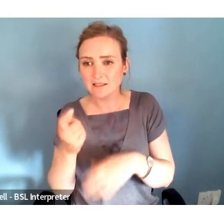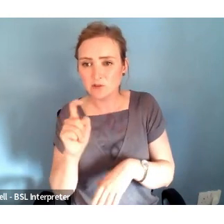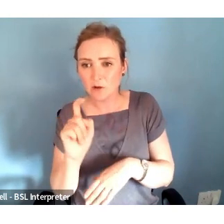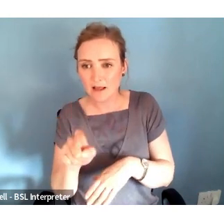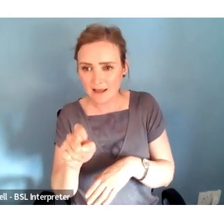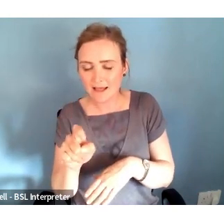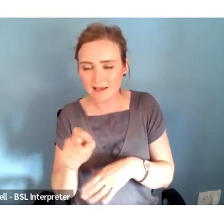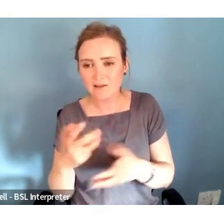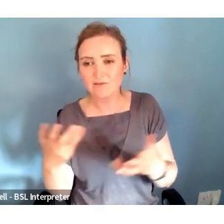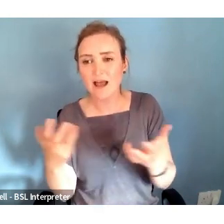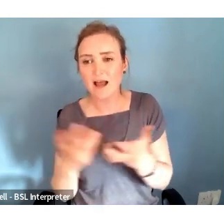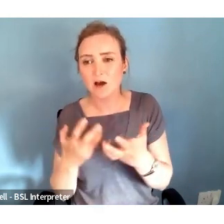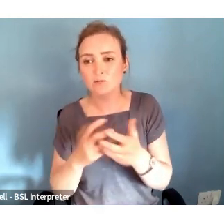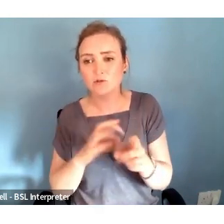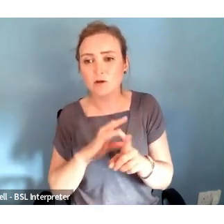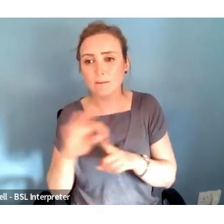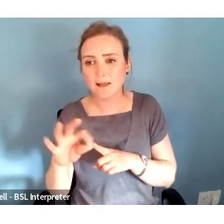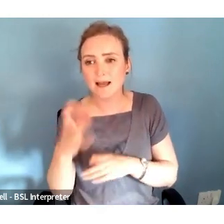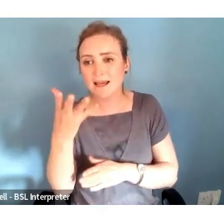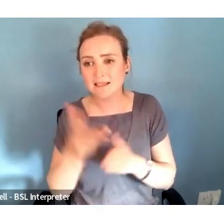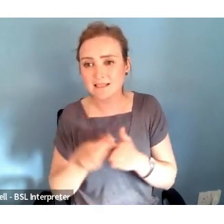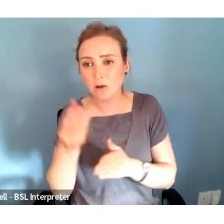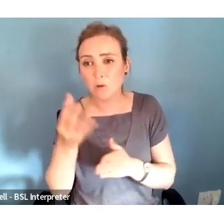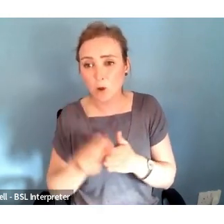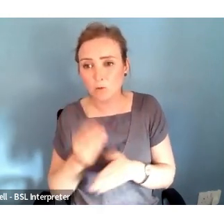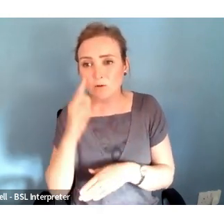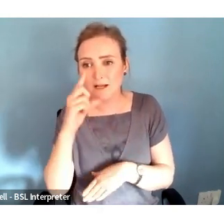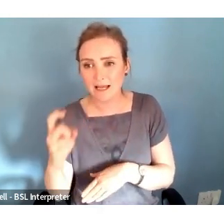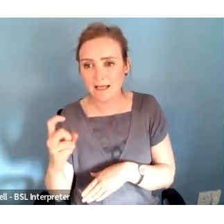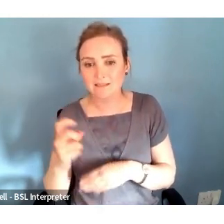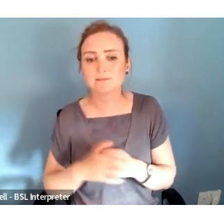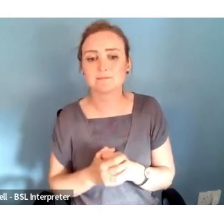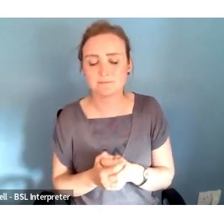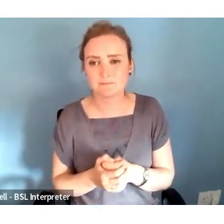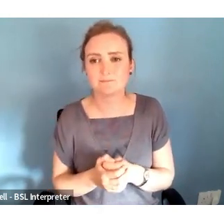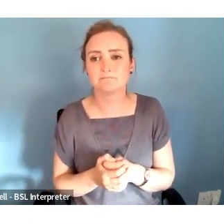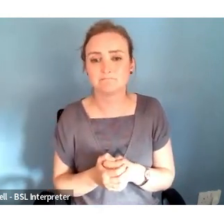you will be able to download it from there . JANE: Right. Perhaps use that as